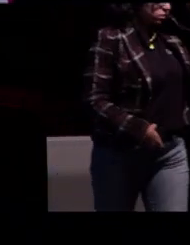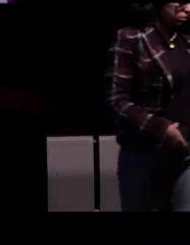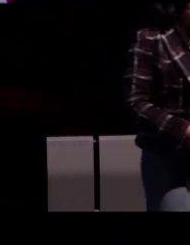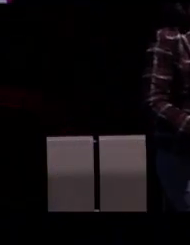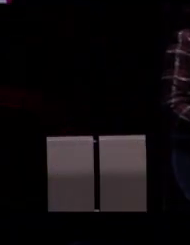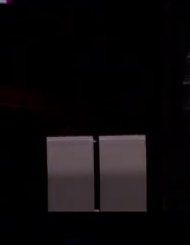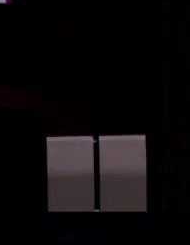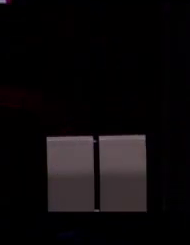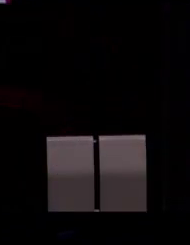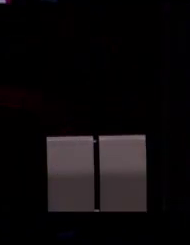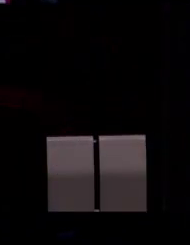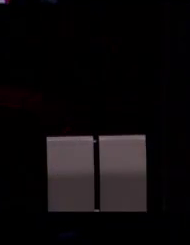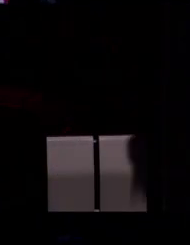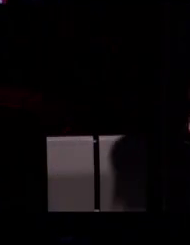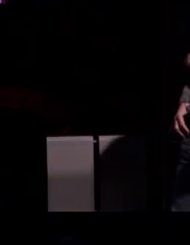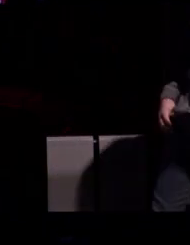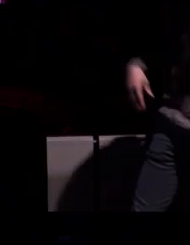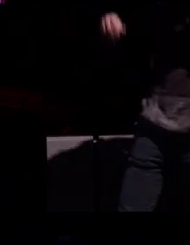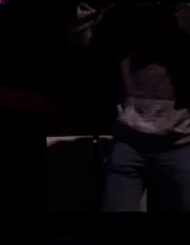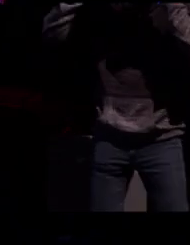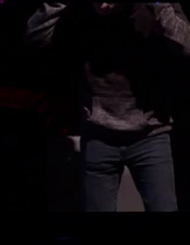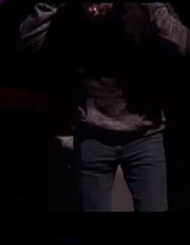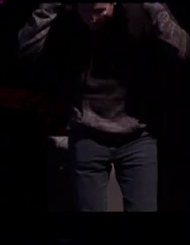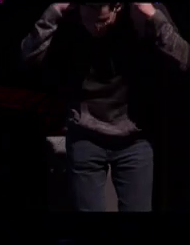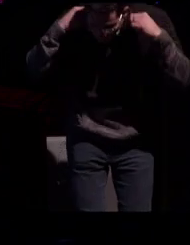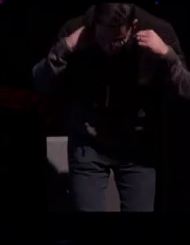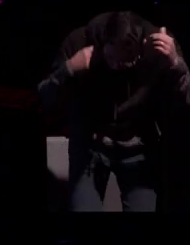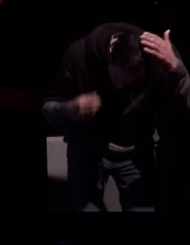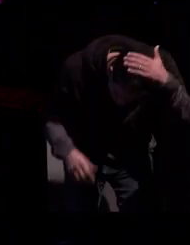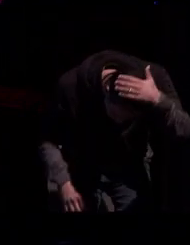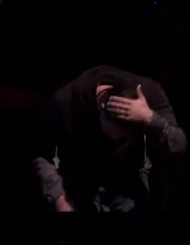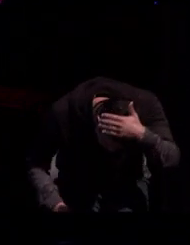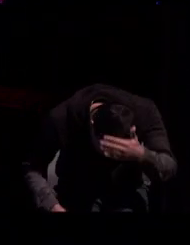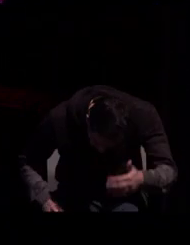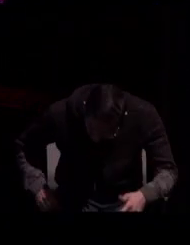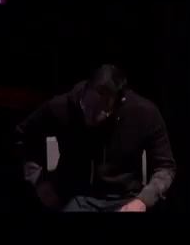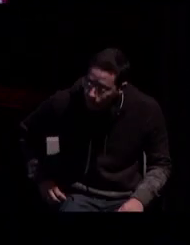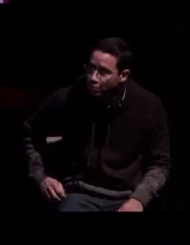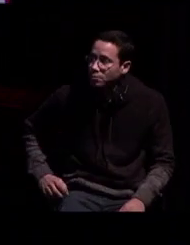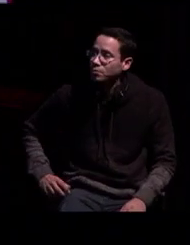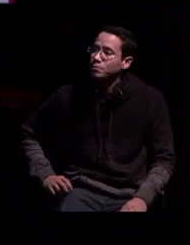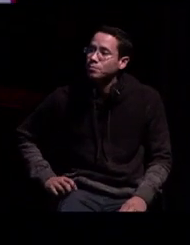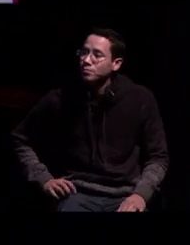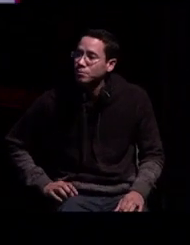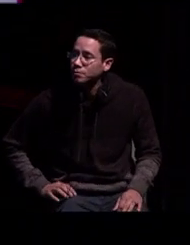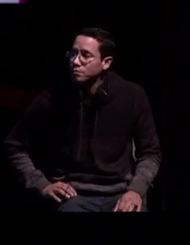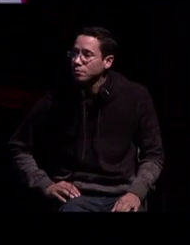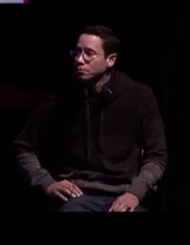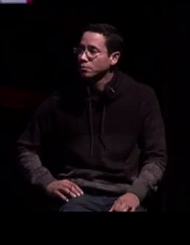Thank you, Ernerst. I will ask Daniela to continue